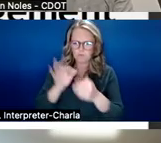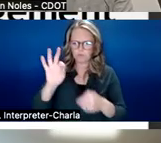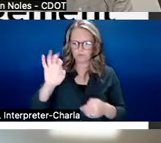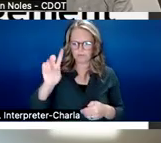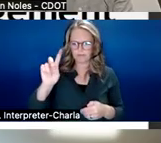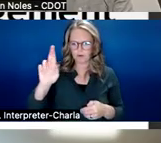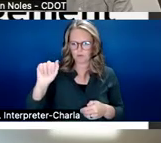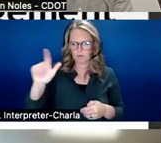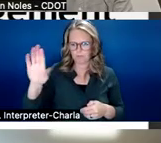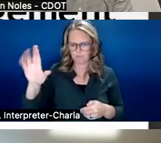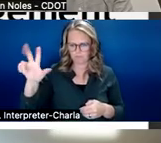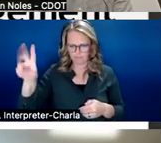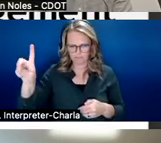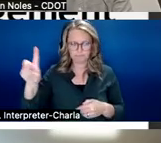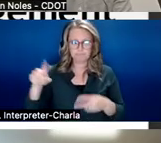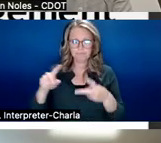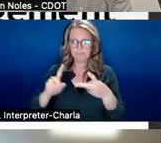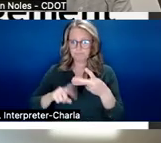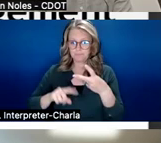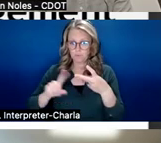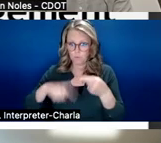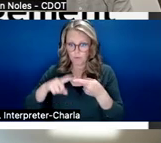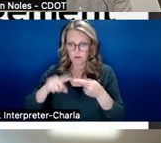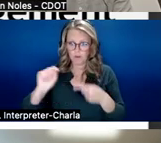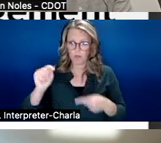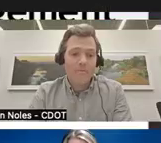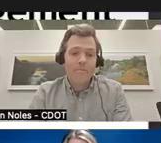And that'll be on Thursday, October 30th at 5:00 PM as well.